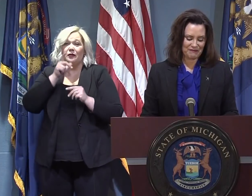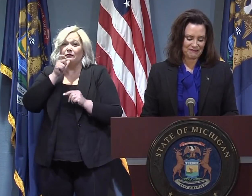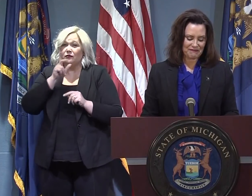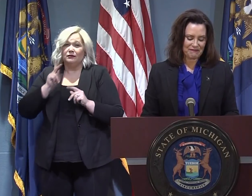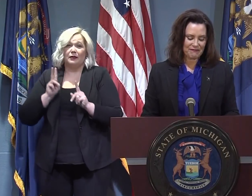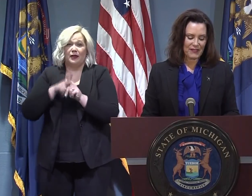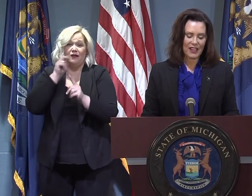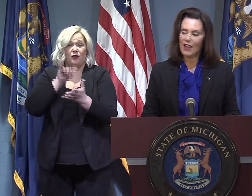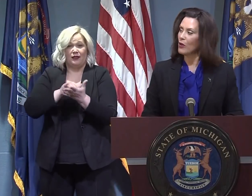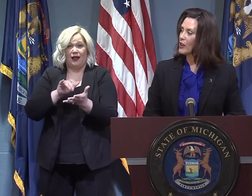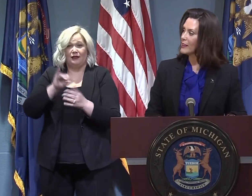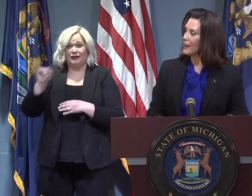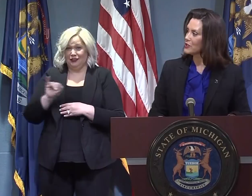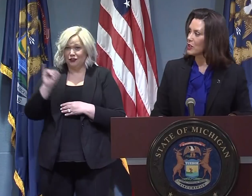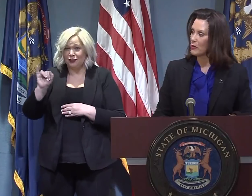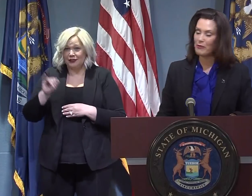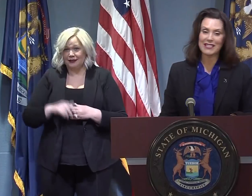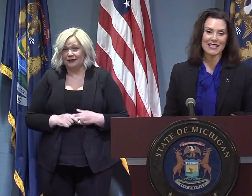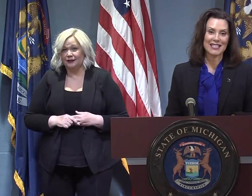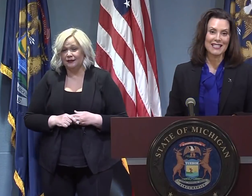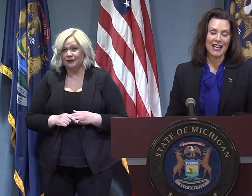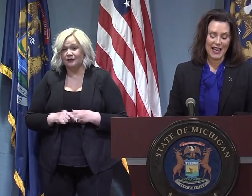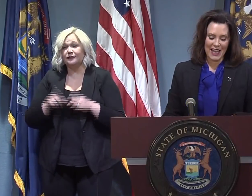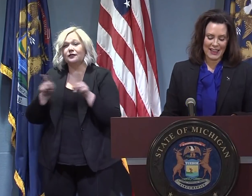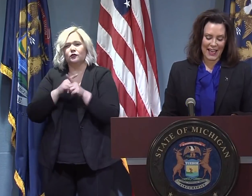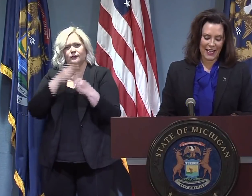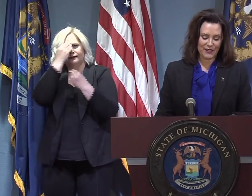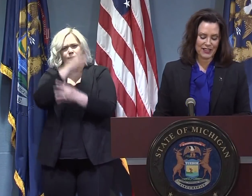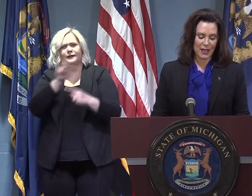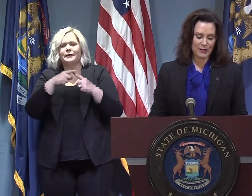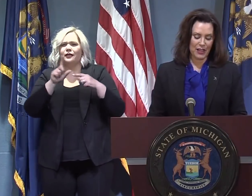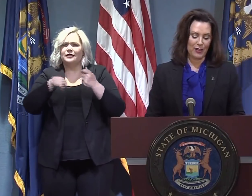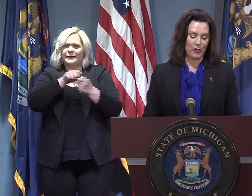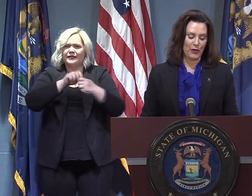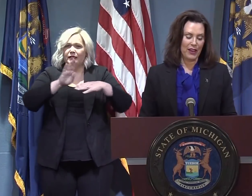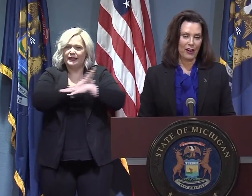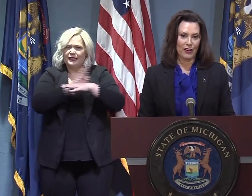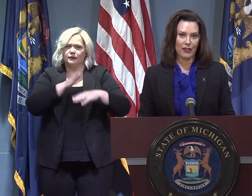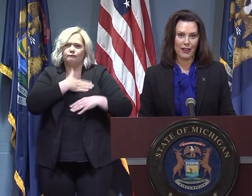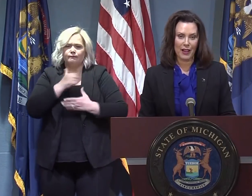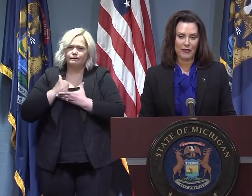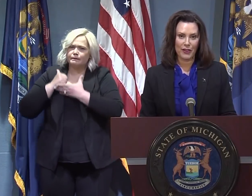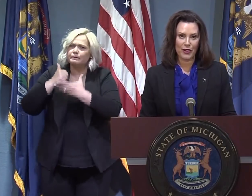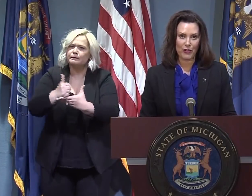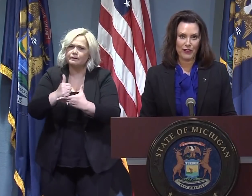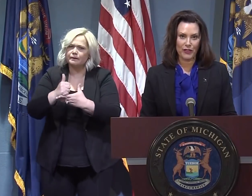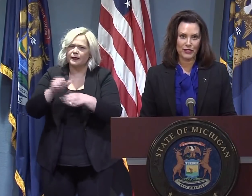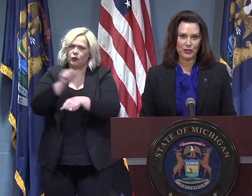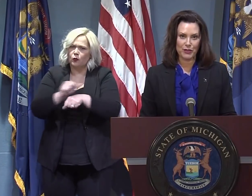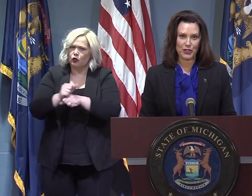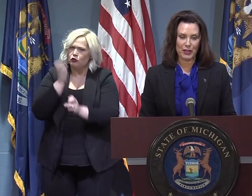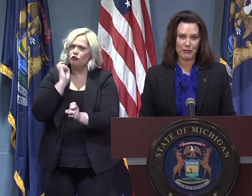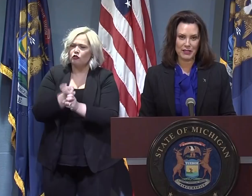ADULTS IN THE LAST WEEK ALONE. THIS IS THE HIGHEST WEEKLY TOTAL ON RECORD. I TAOPT ACKNOWLEDGE A NUMBER --